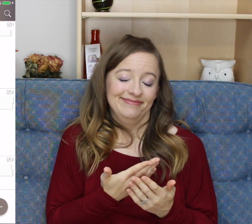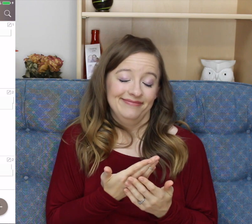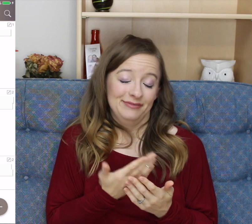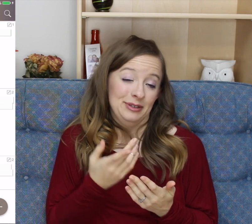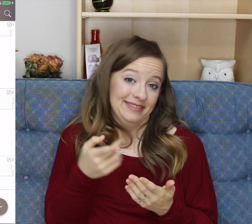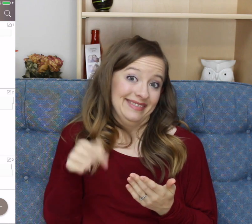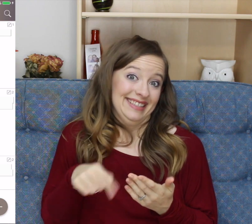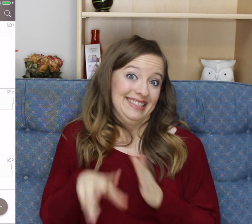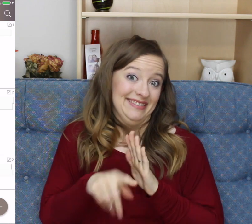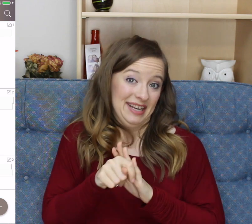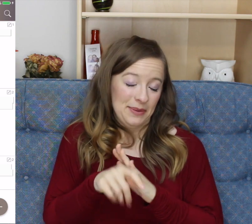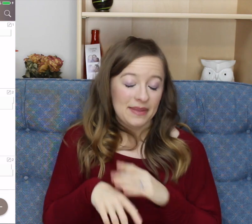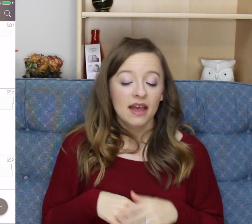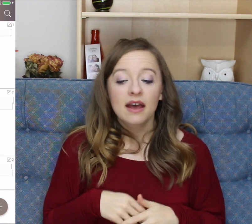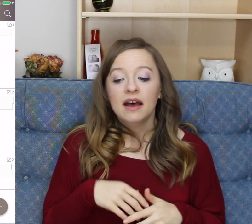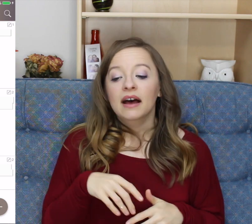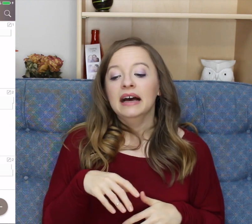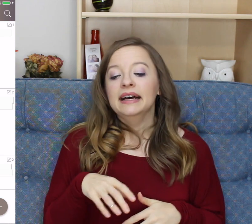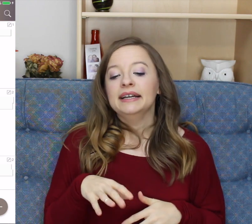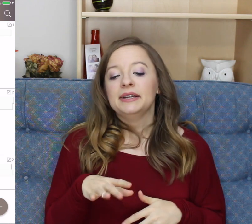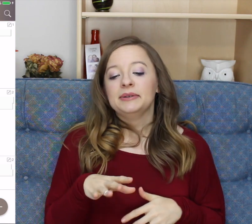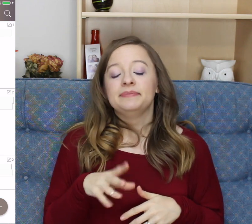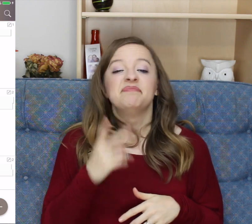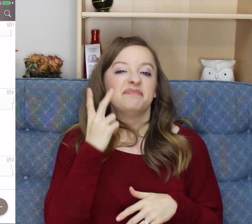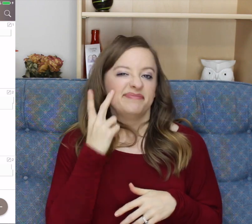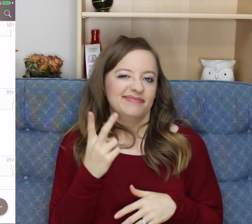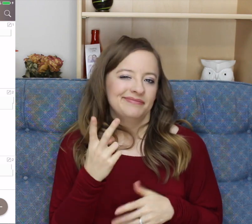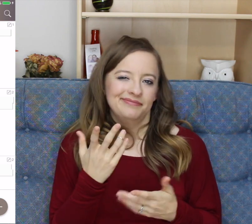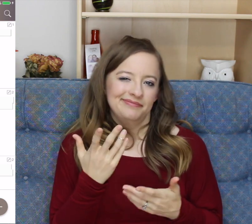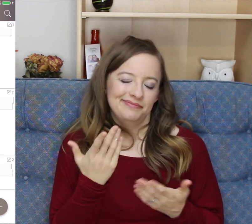Before I ended up doing this video.